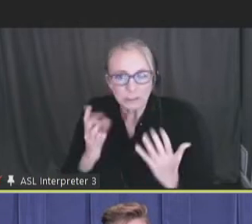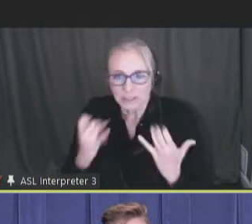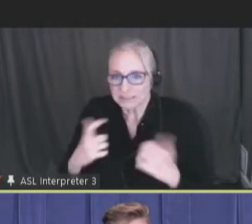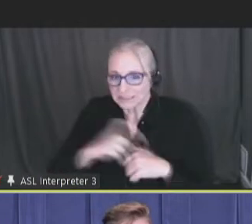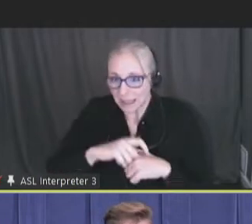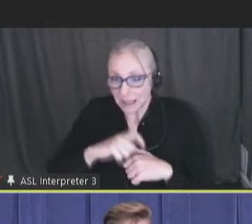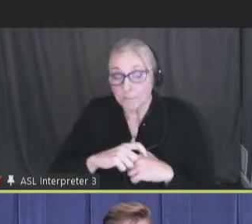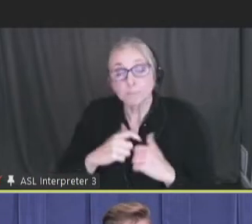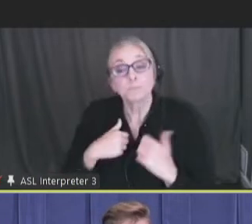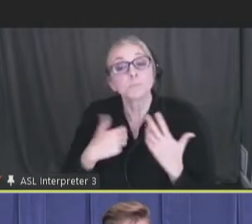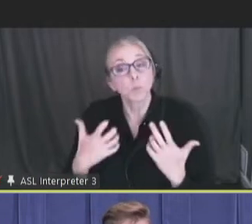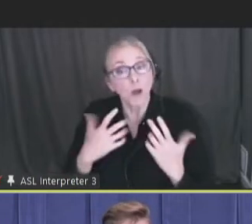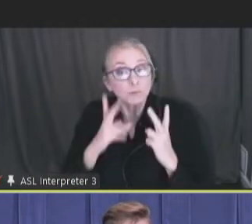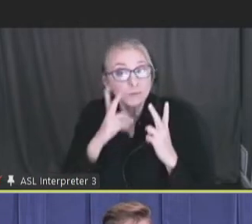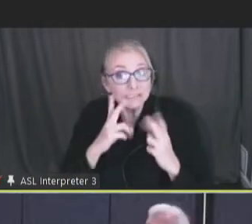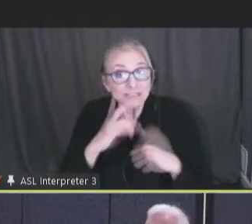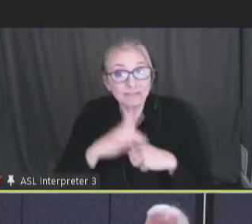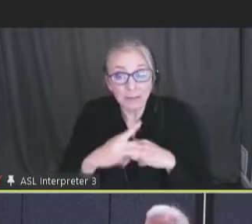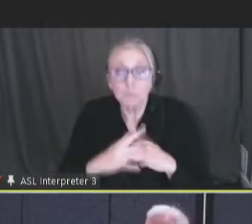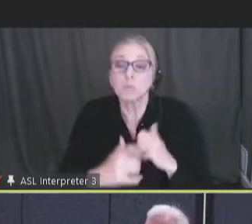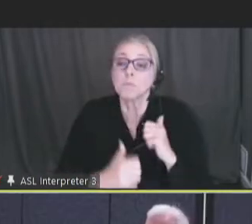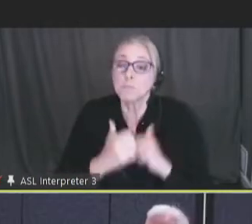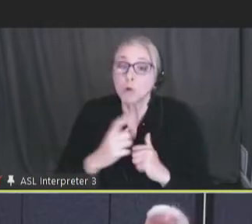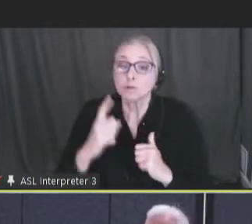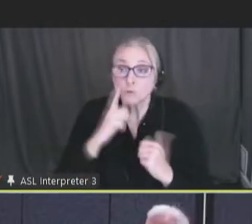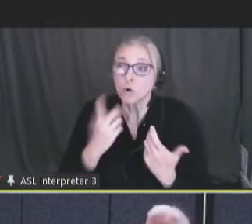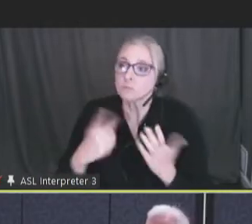like to see that available primarily for transparency and accountability,